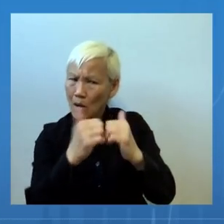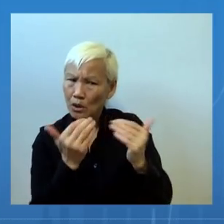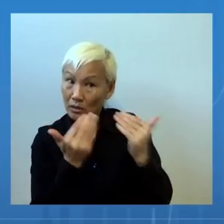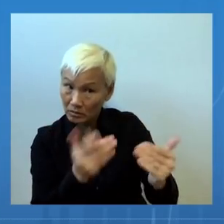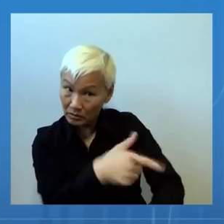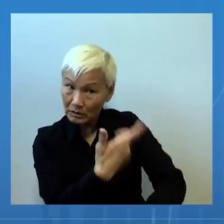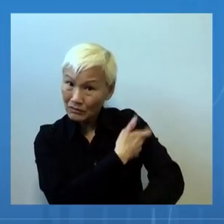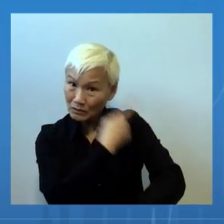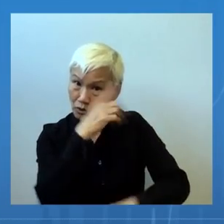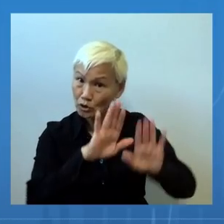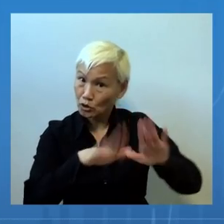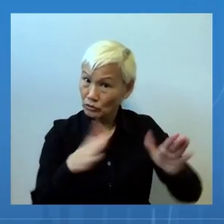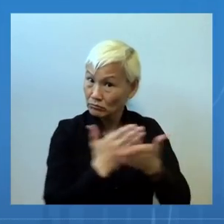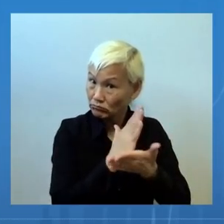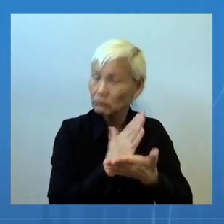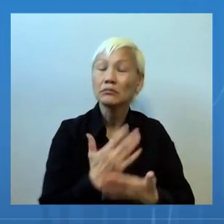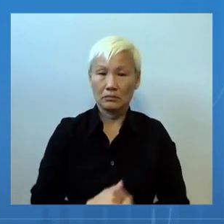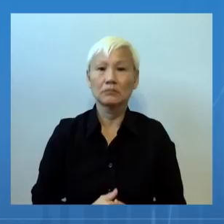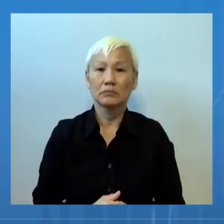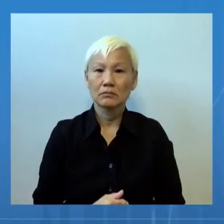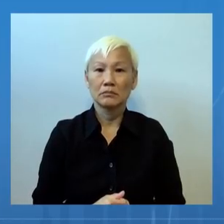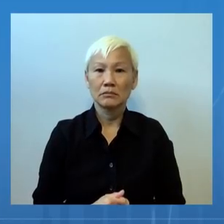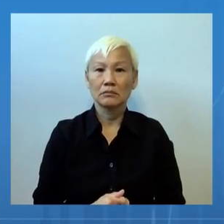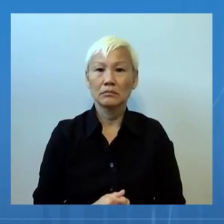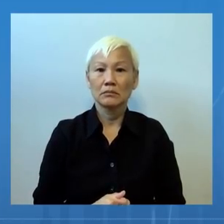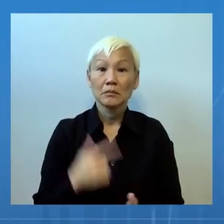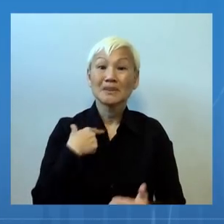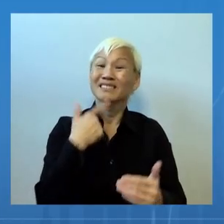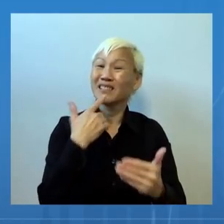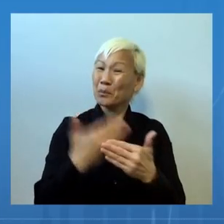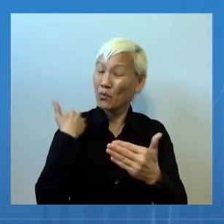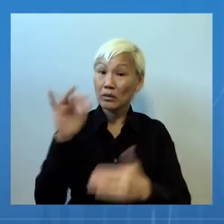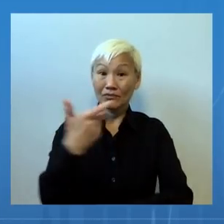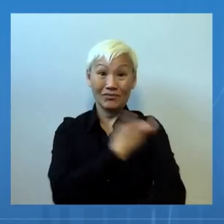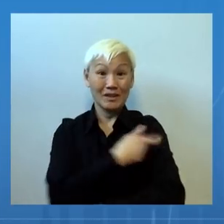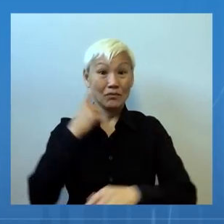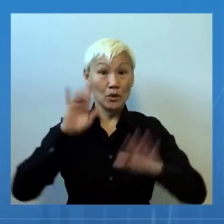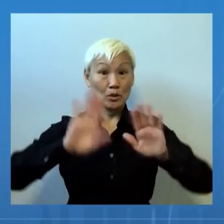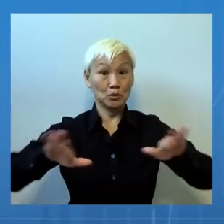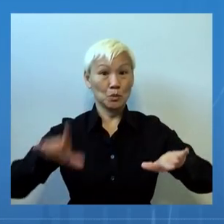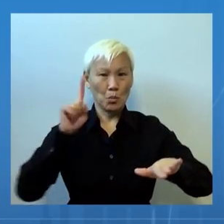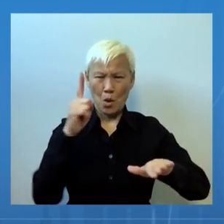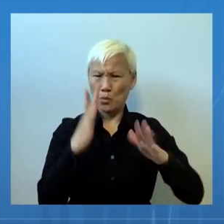As I've said before, vaccinating our children is one way that we can protect them from COVID-19.